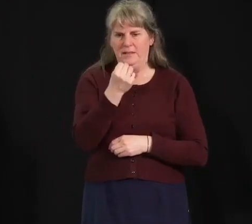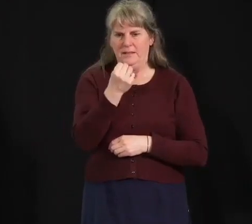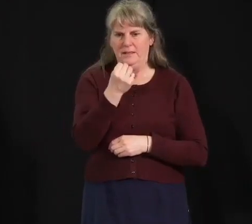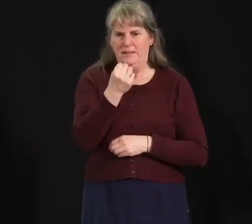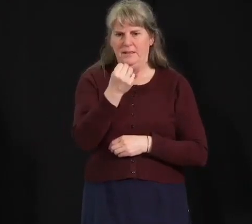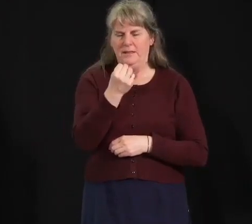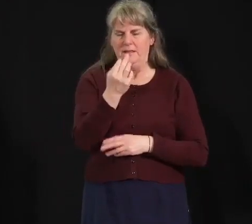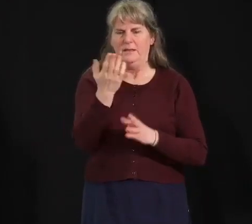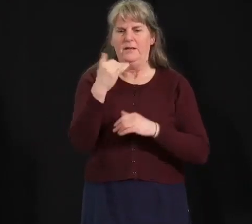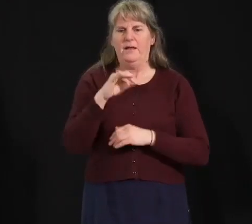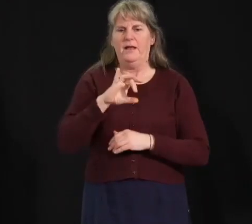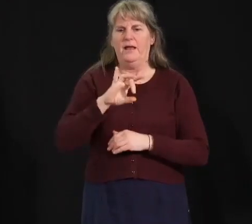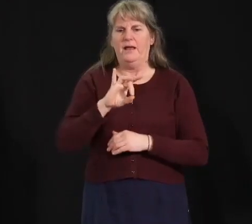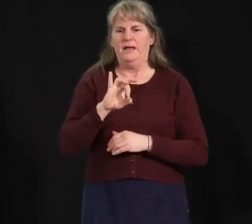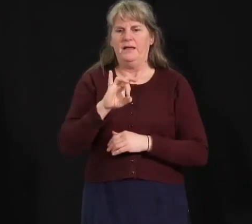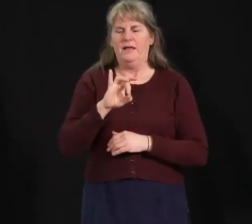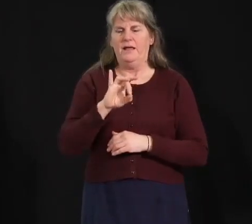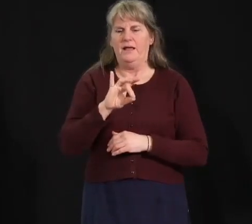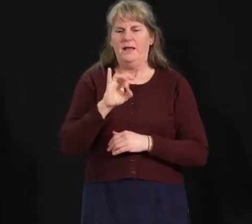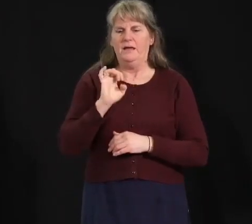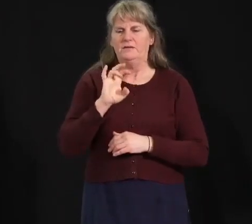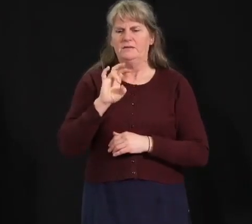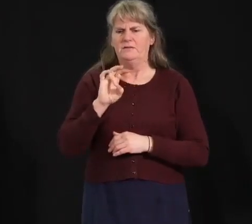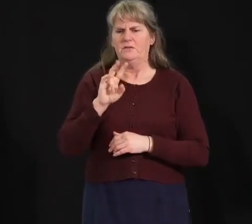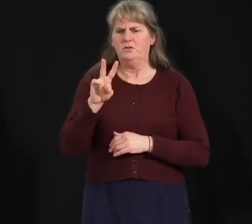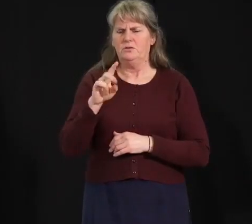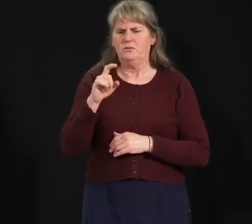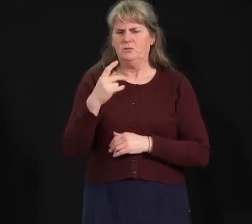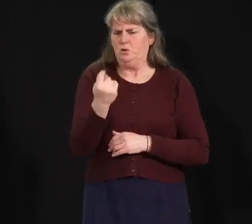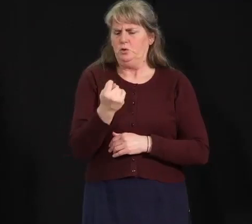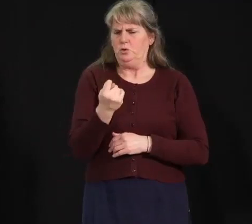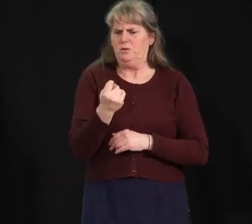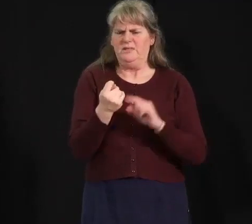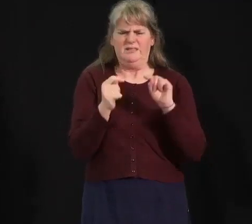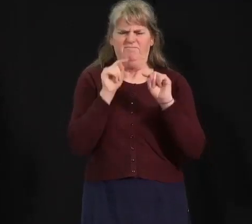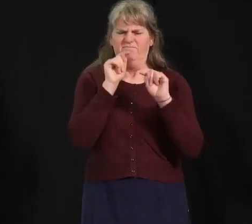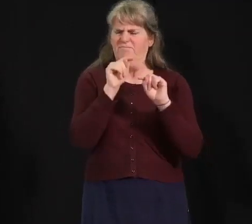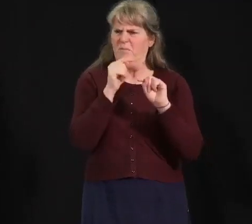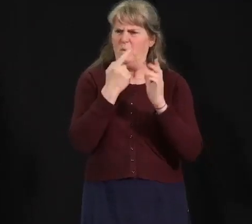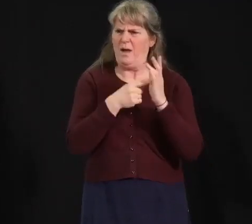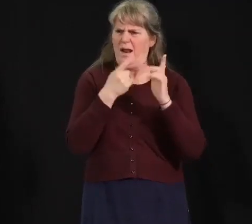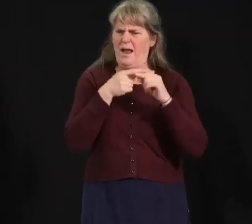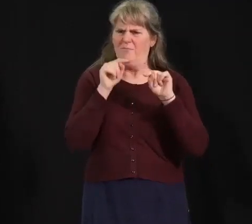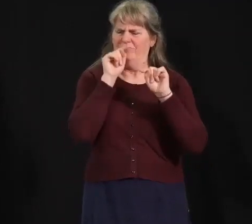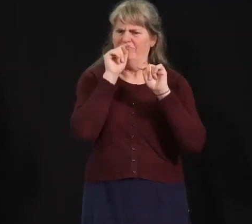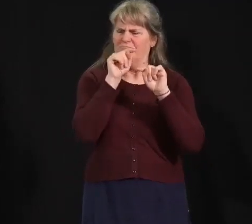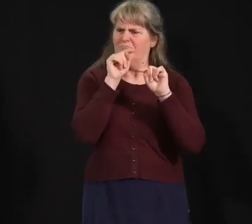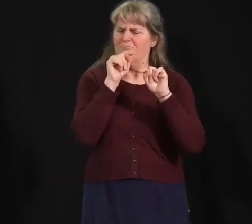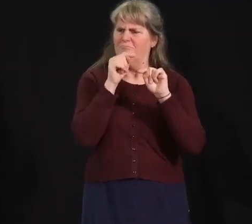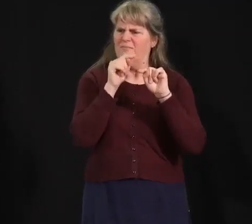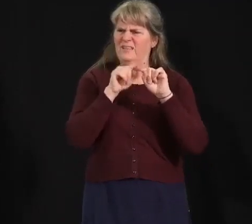of a clarification question that I'm sure other reporters may have noticed as well. Just the testing numbers.